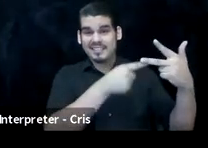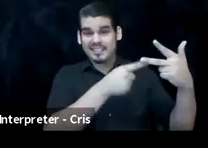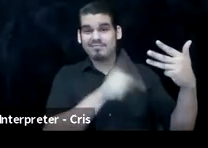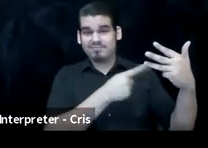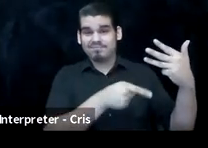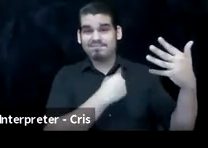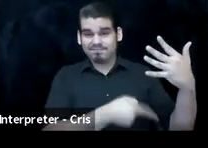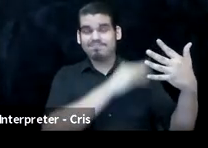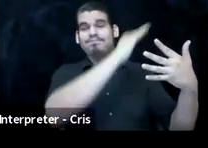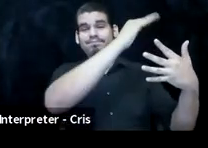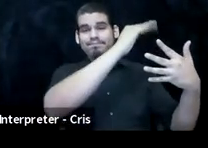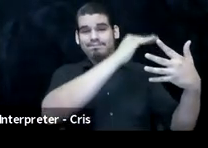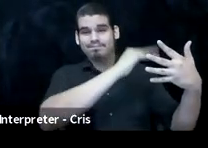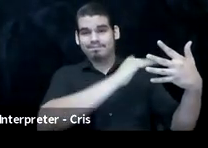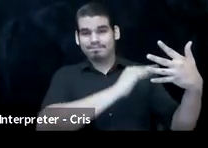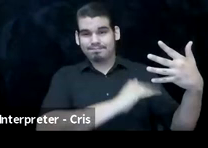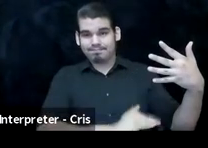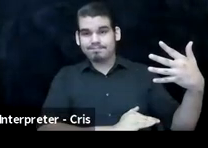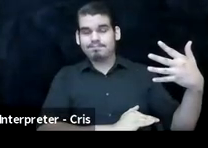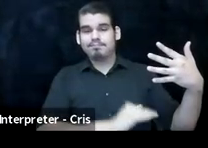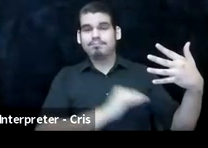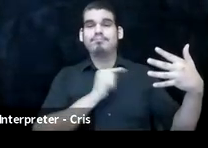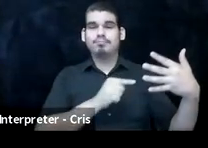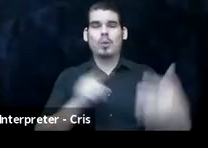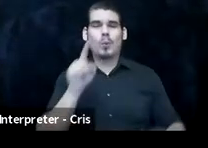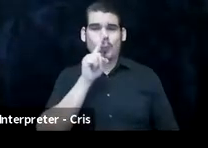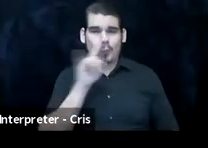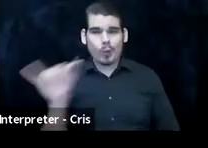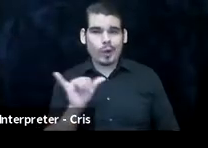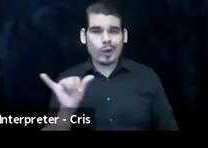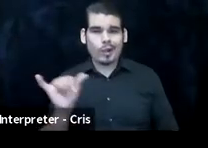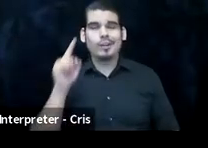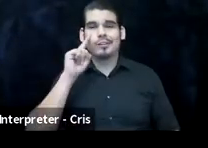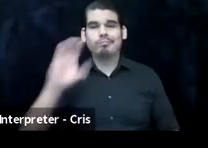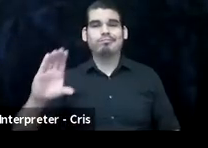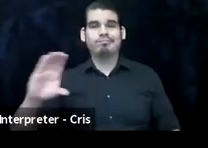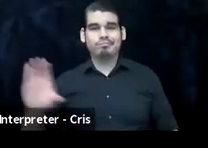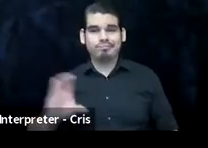Katherine Squire: So that's kind of a demonstration of what this is going to look like in a virtual environment using zoom.